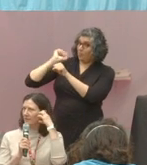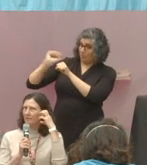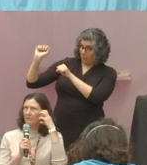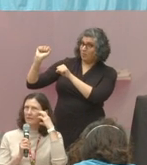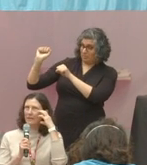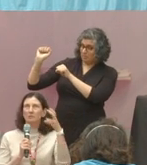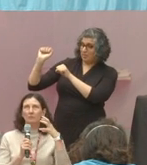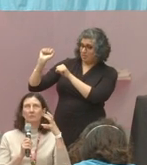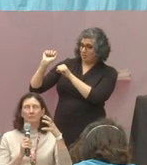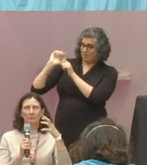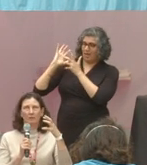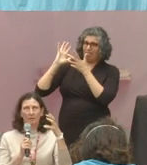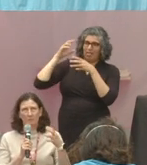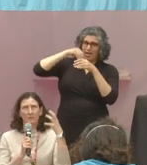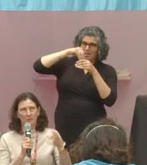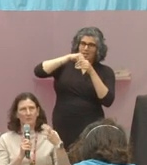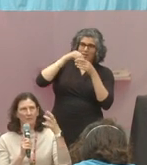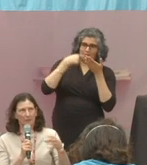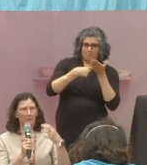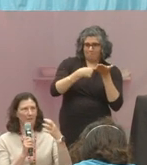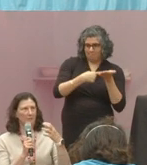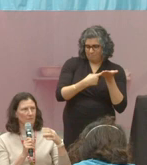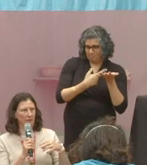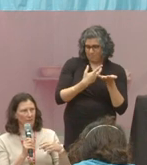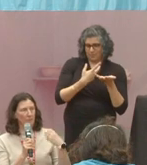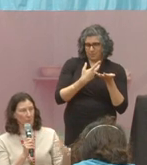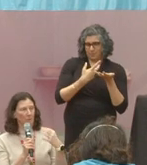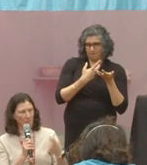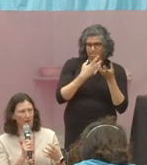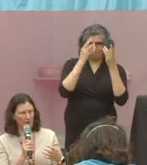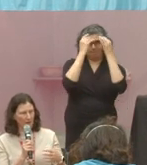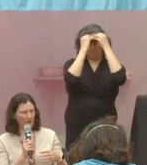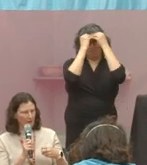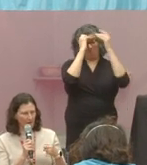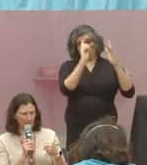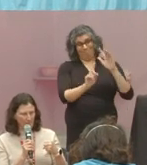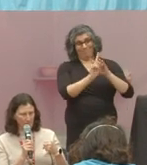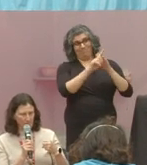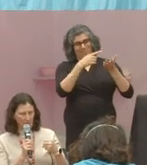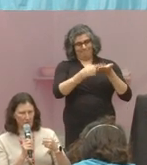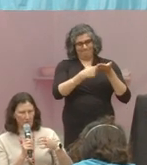the internal conversations that then get it spurred by, you